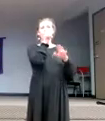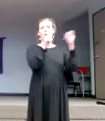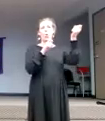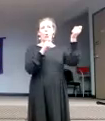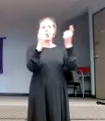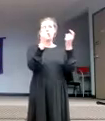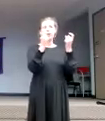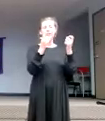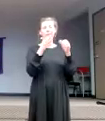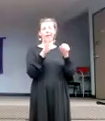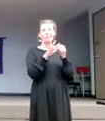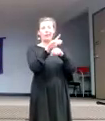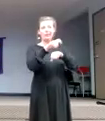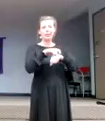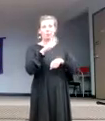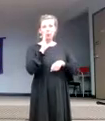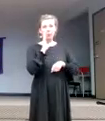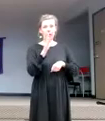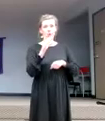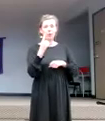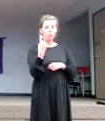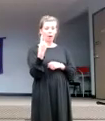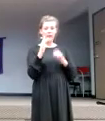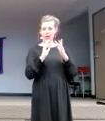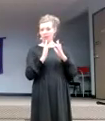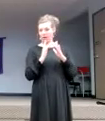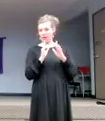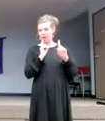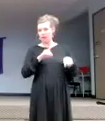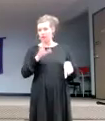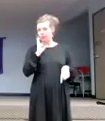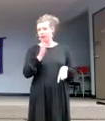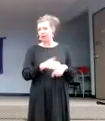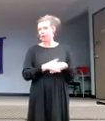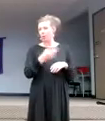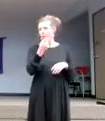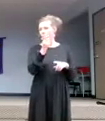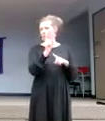a little time. We will. We do have one question online. Hang on just a moment. We're going